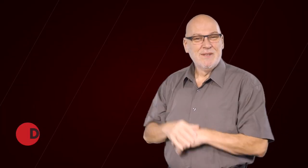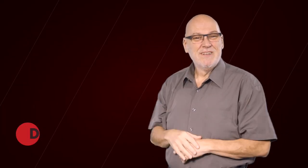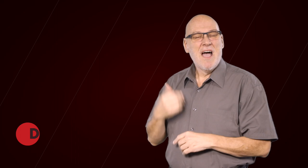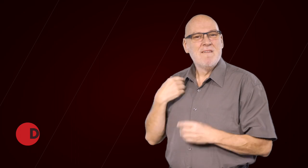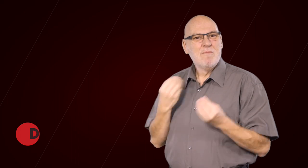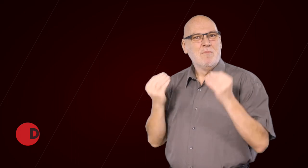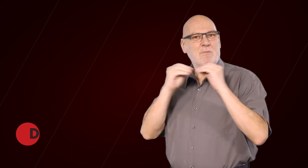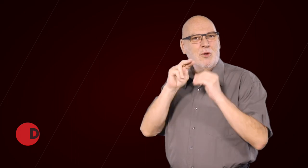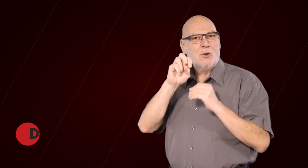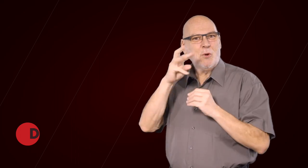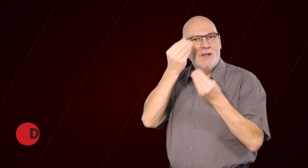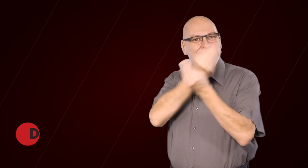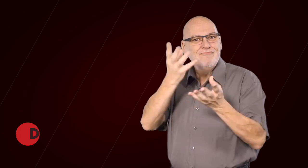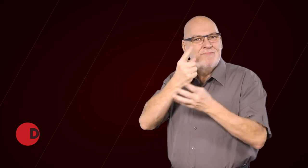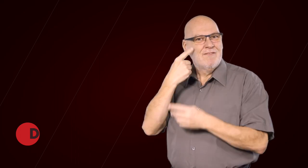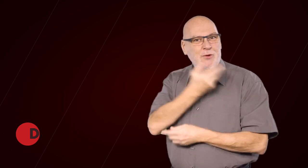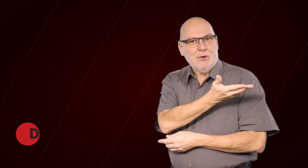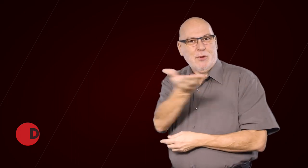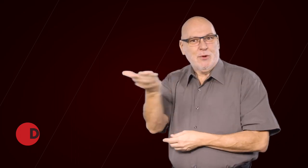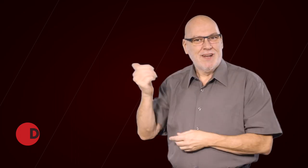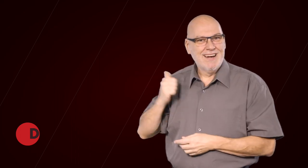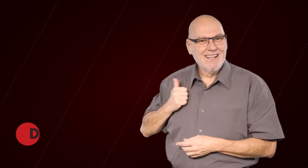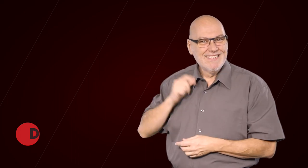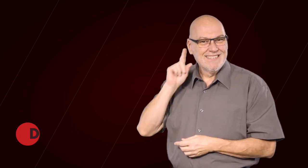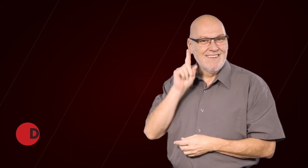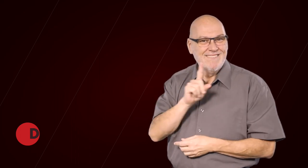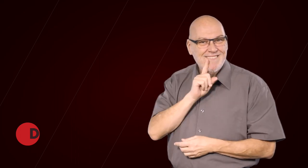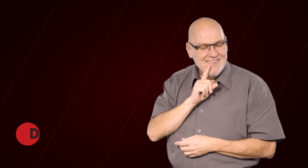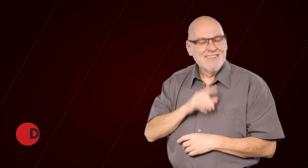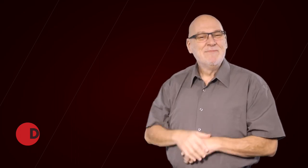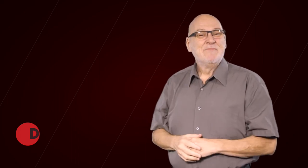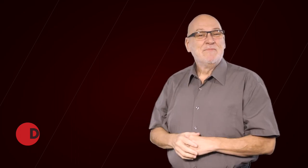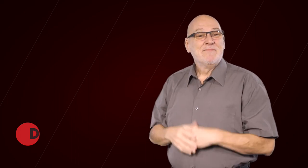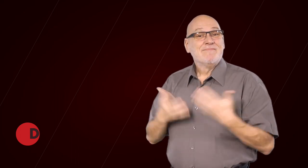Bringing alerts & news reports at intervals for all Deaf Canadians.